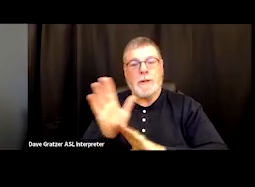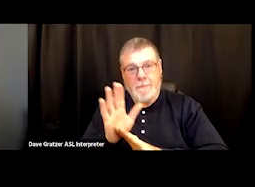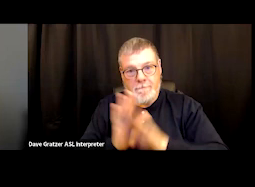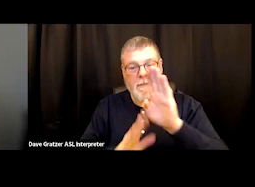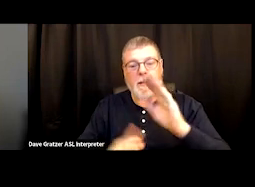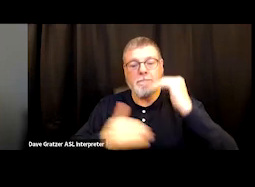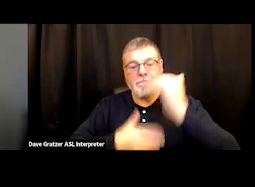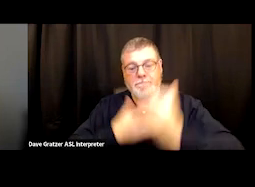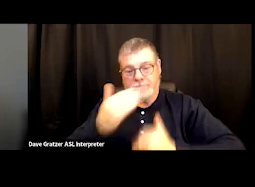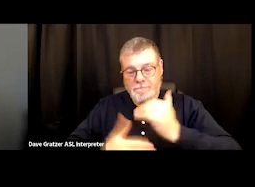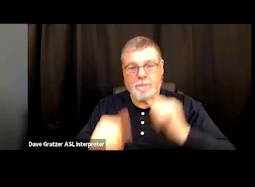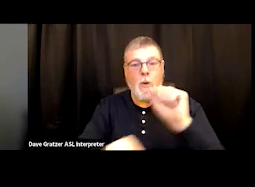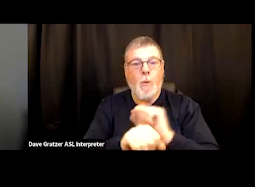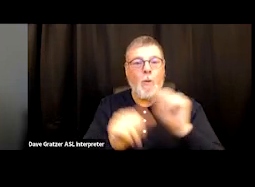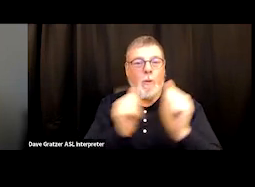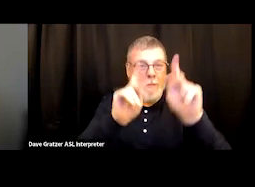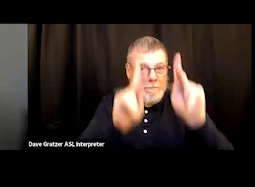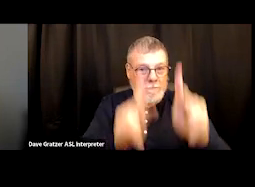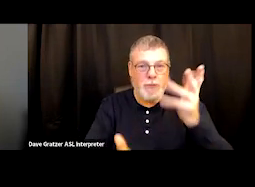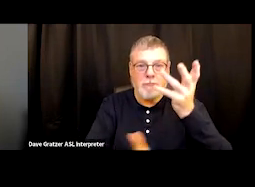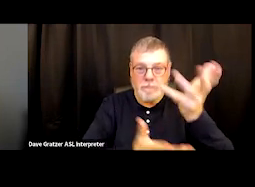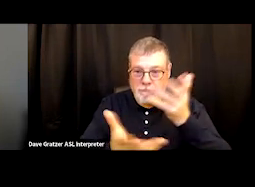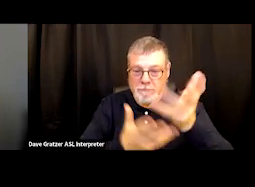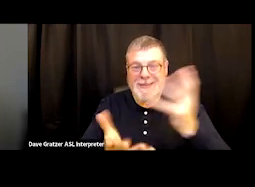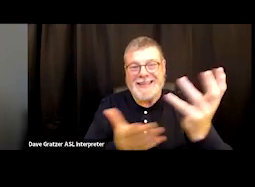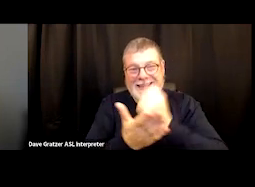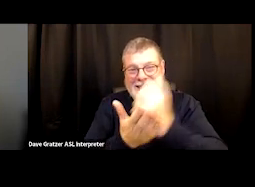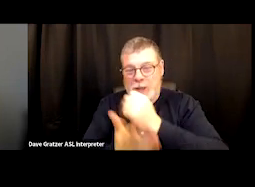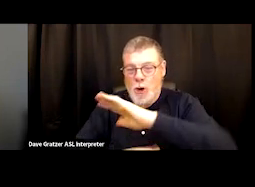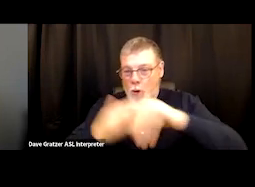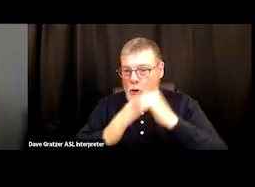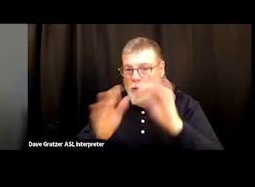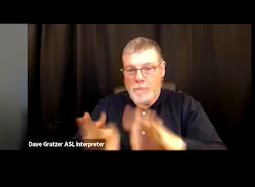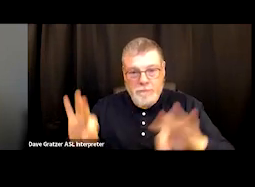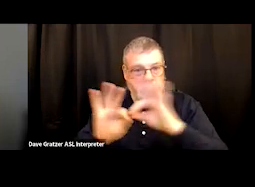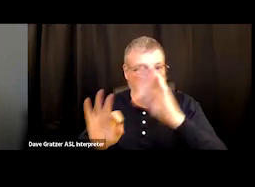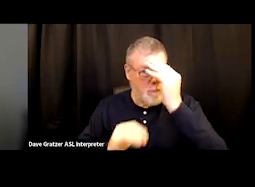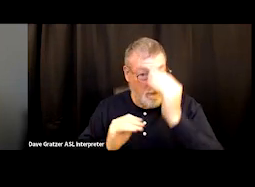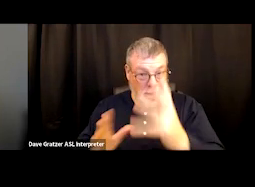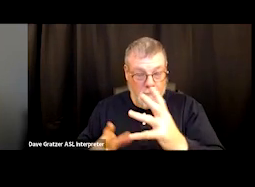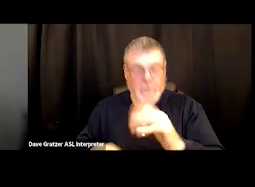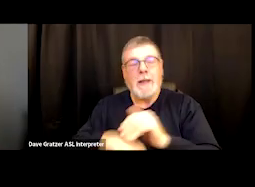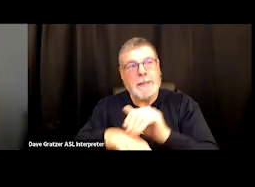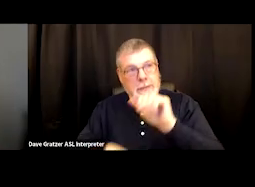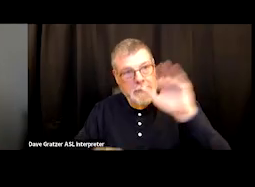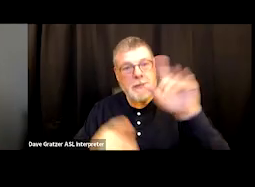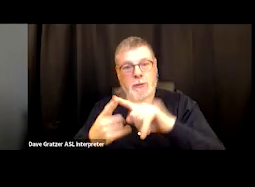to work with the applicant intensively to gather all the relevant information and submit that to Social Security.